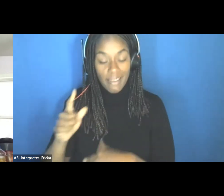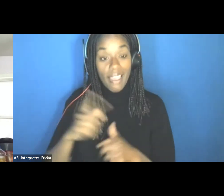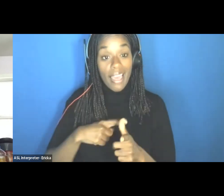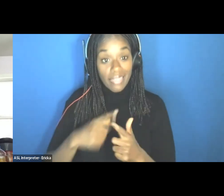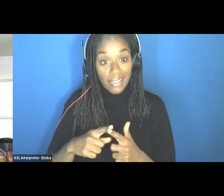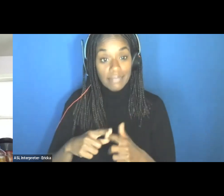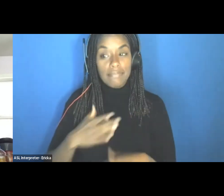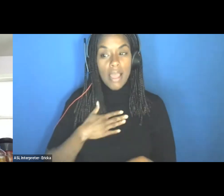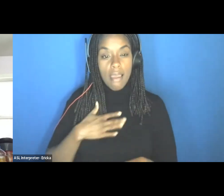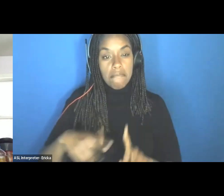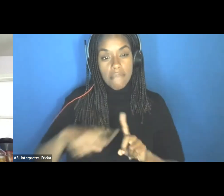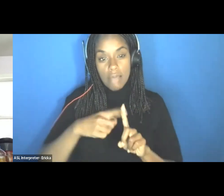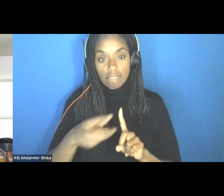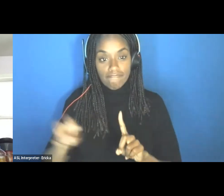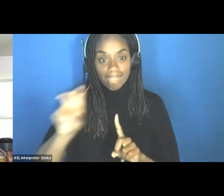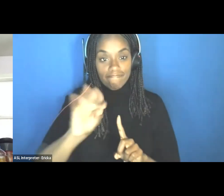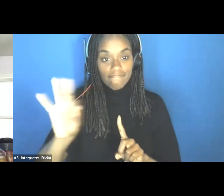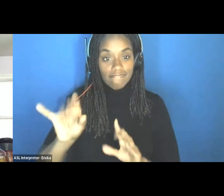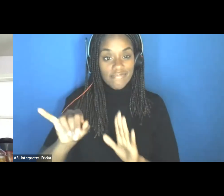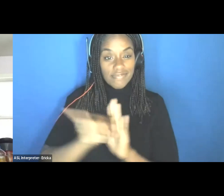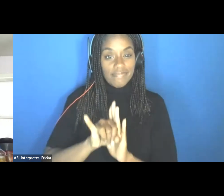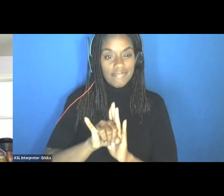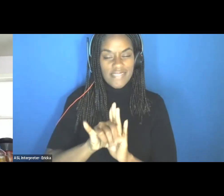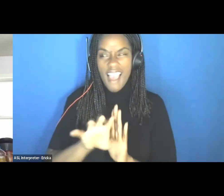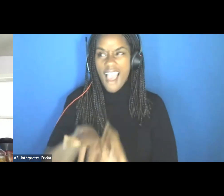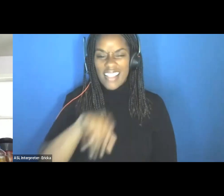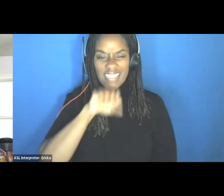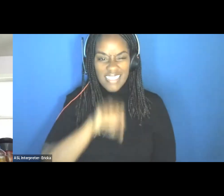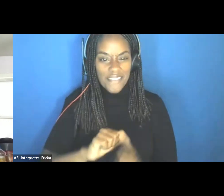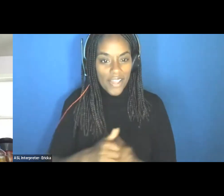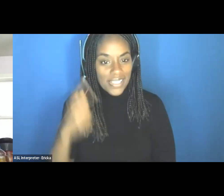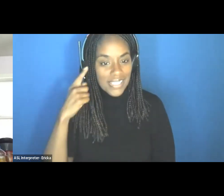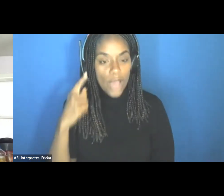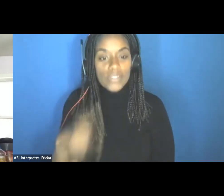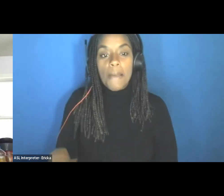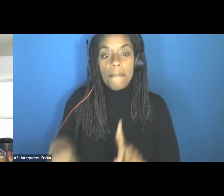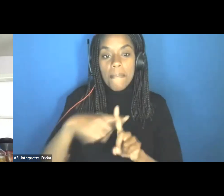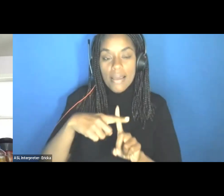And my personal journey of positive disability identity began. I love the way that sounds.